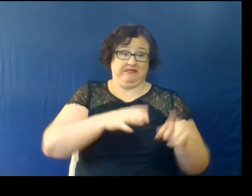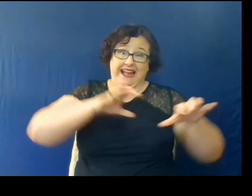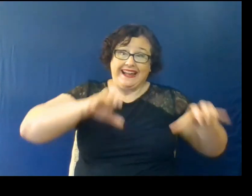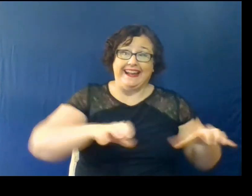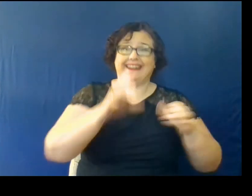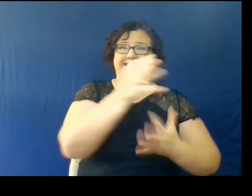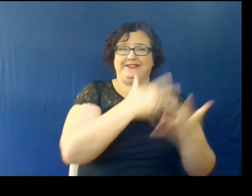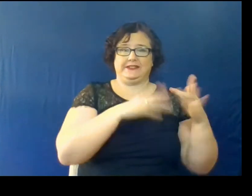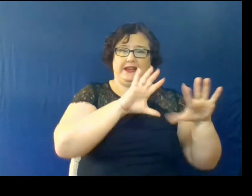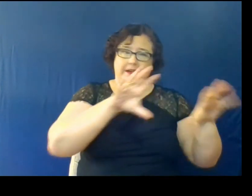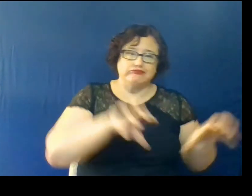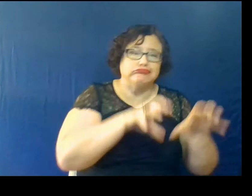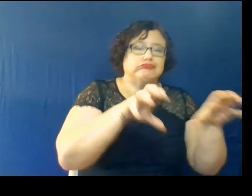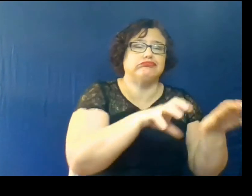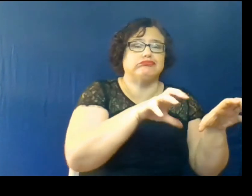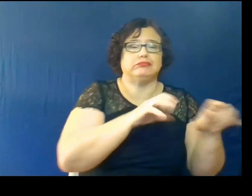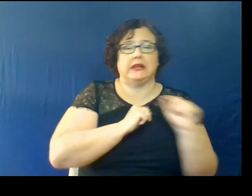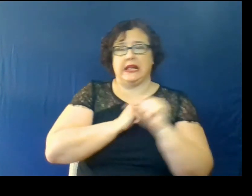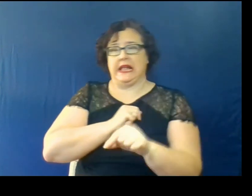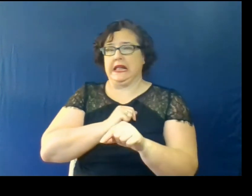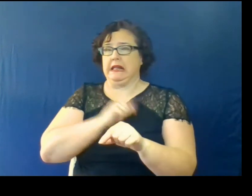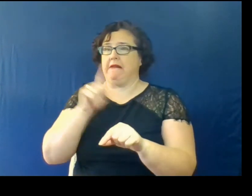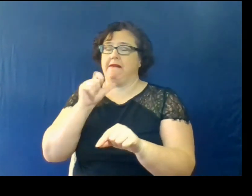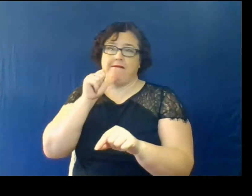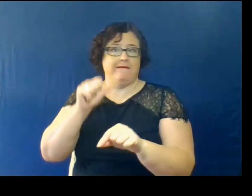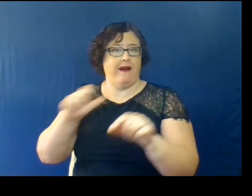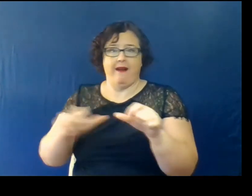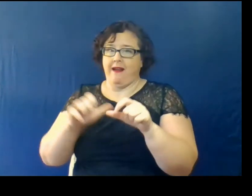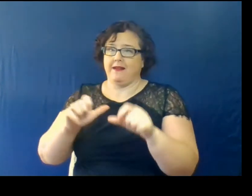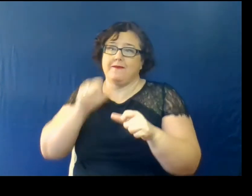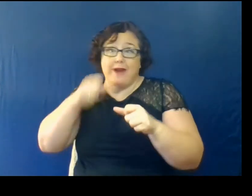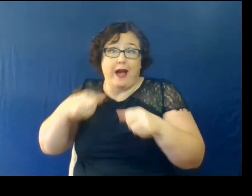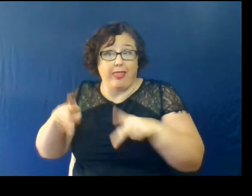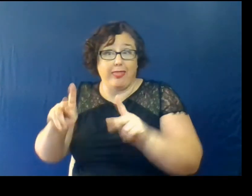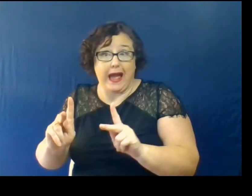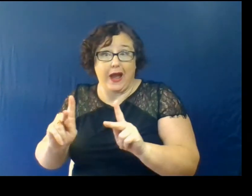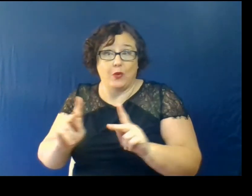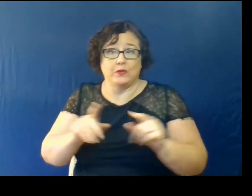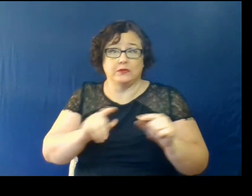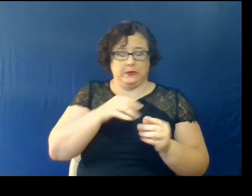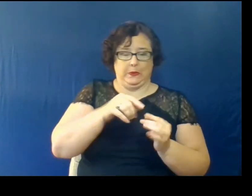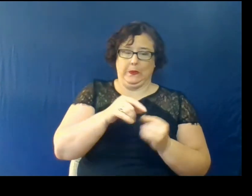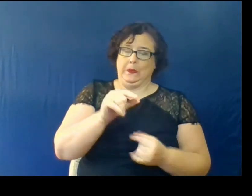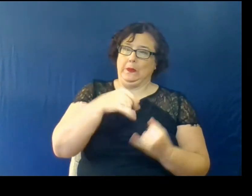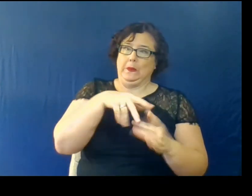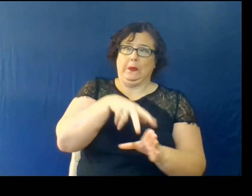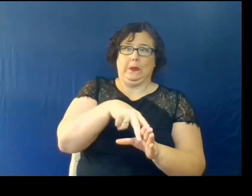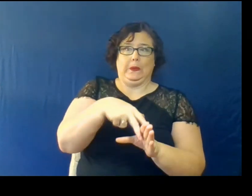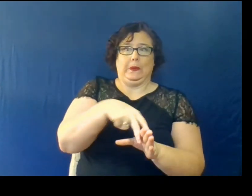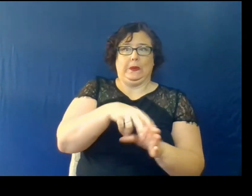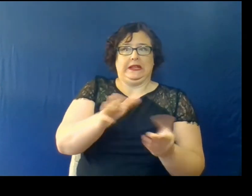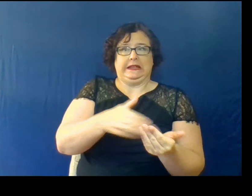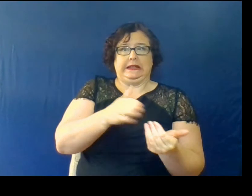it's very thin. And if that line is interrupted it can affect me, it can affect my family and